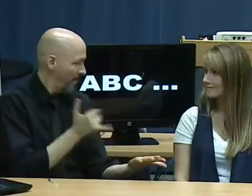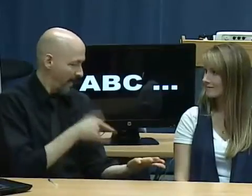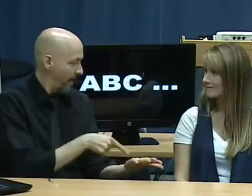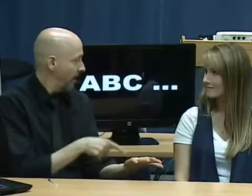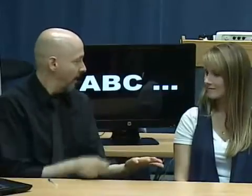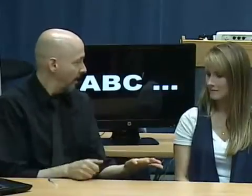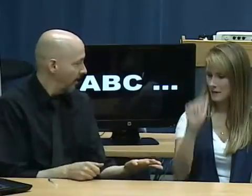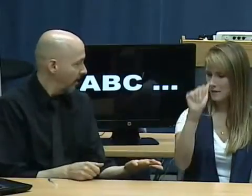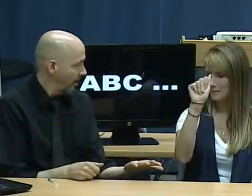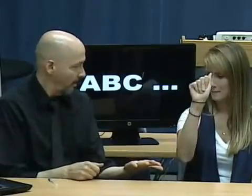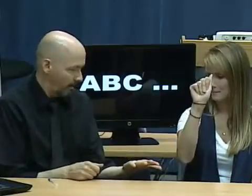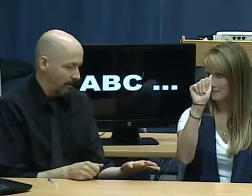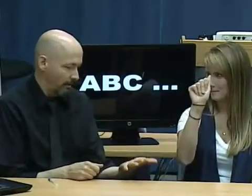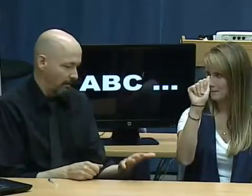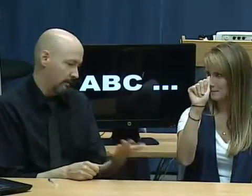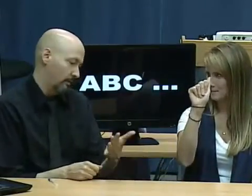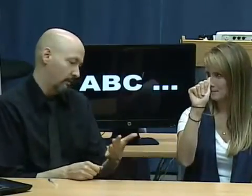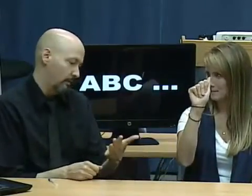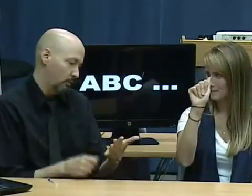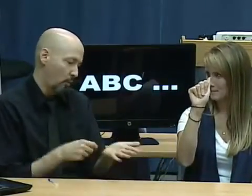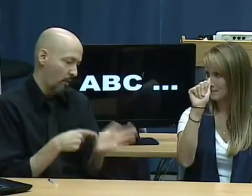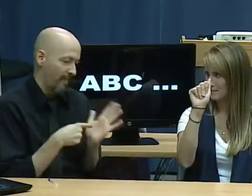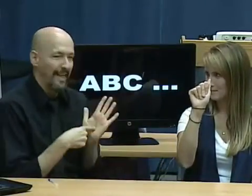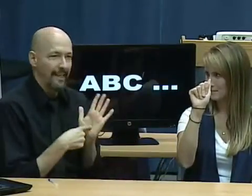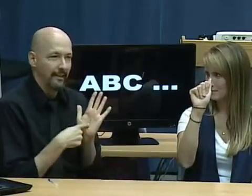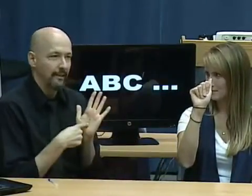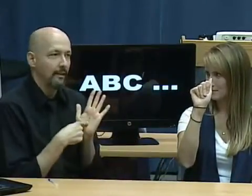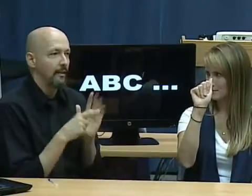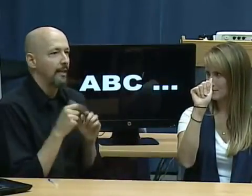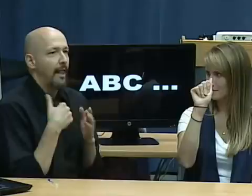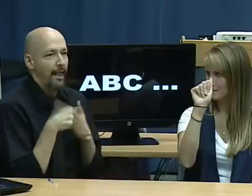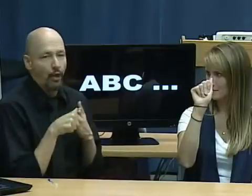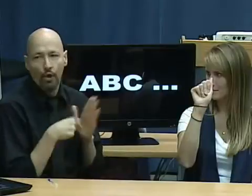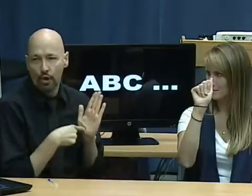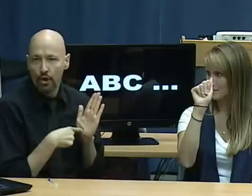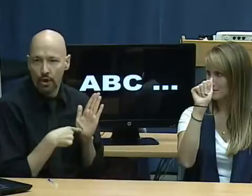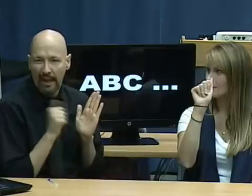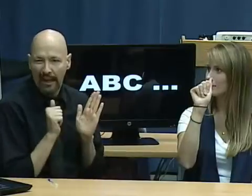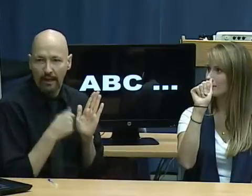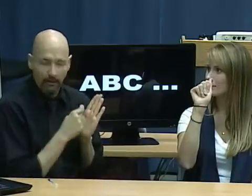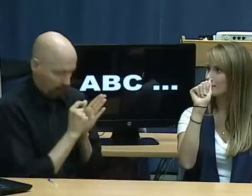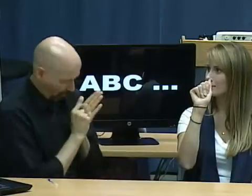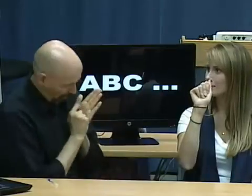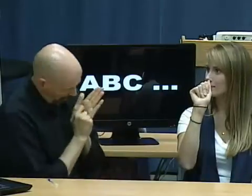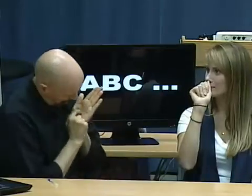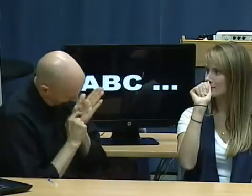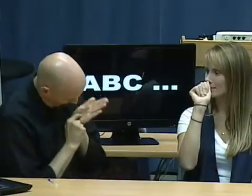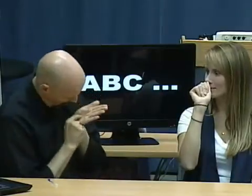What is that? "A." What that means is the letter A as it's written.